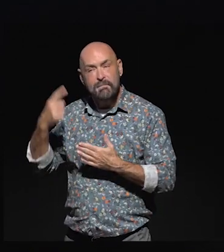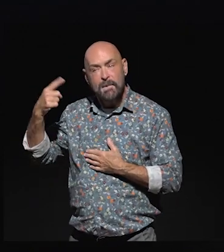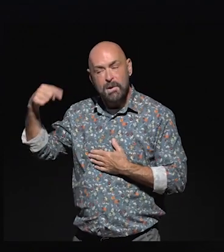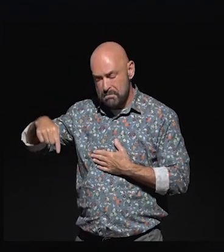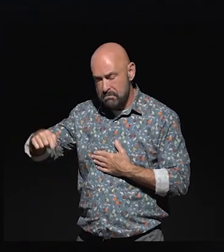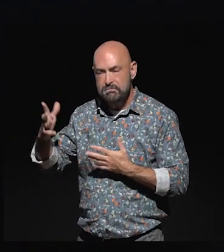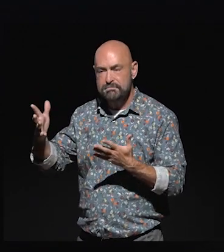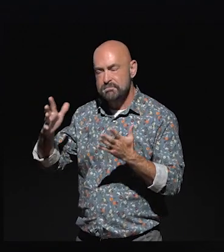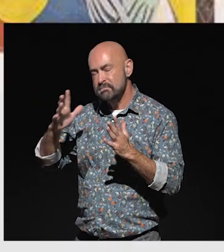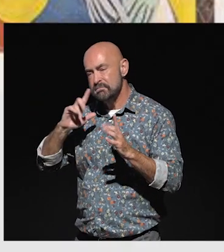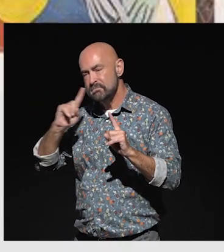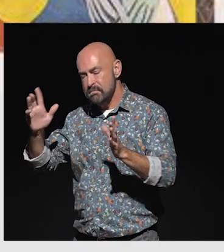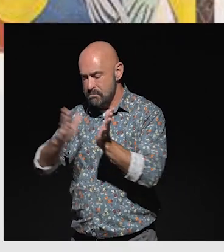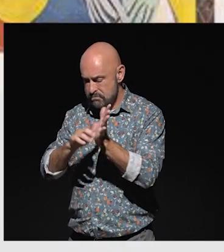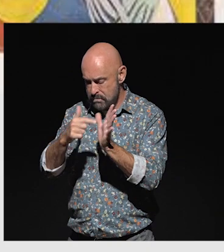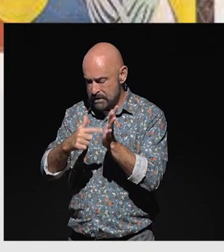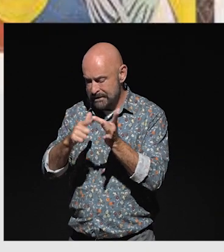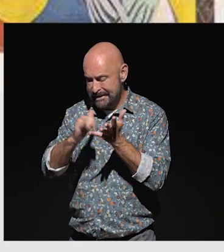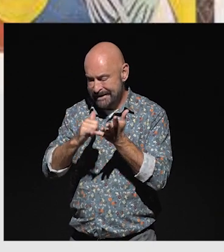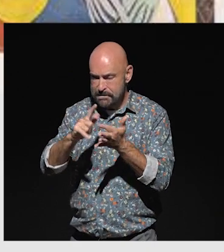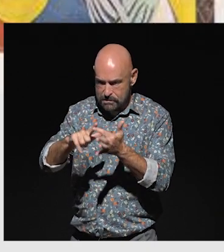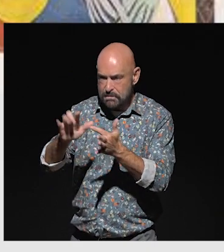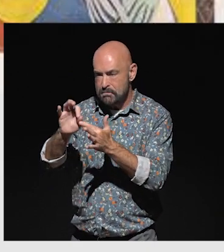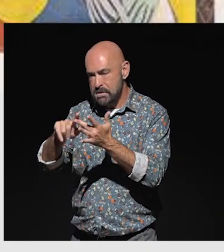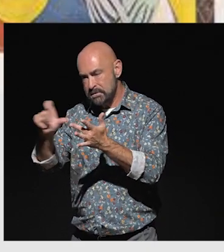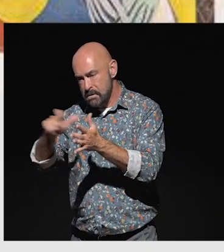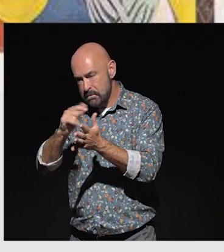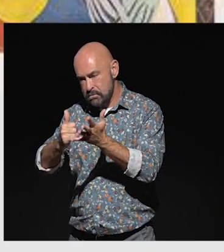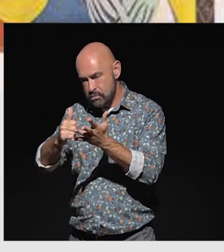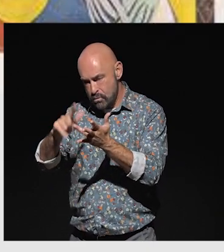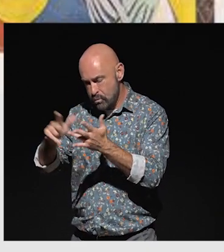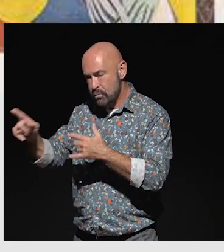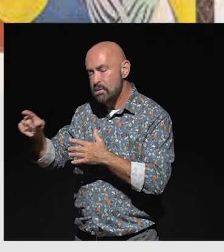the great 'Matisse Picasso' at Tate, our own 'Picasso Challenging the Past'